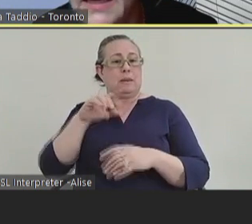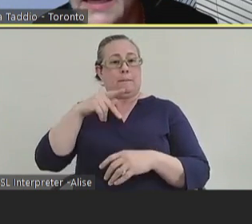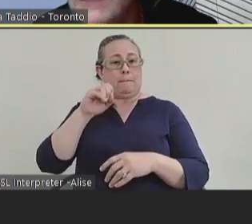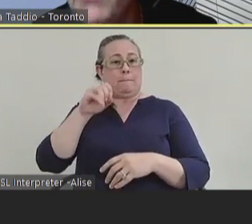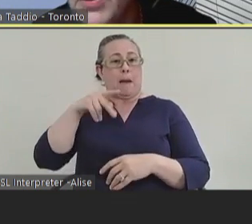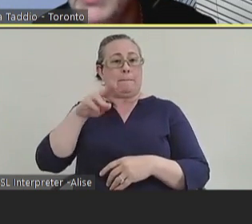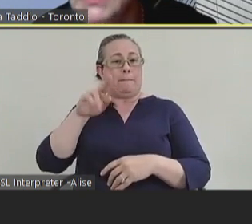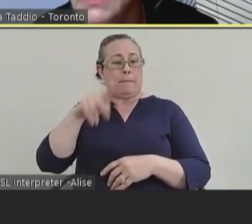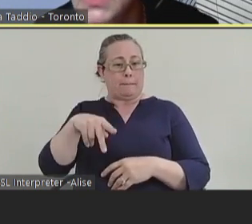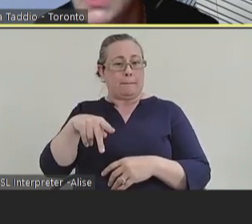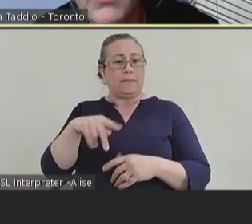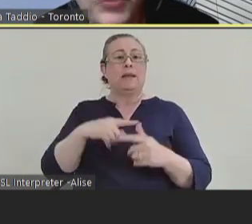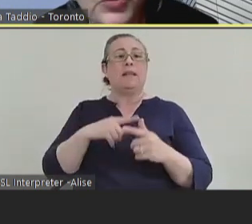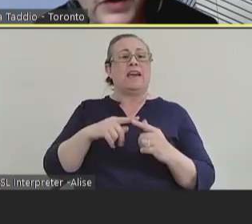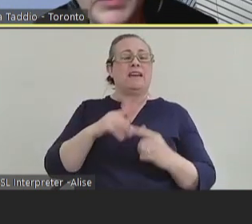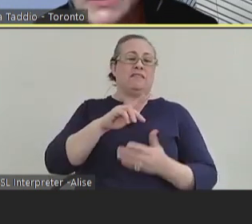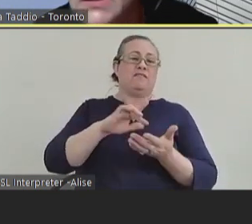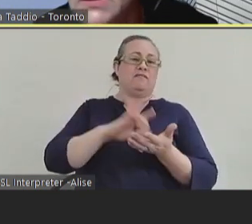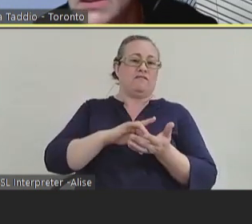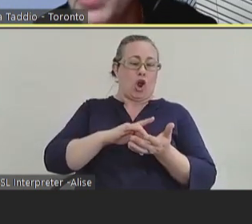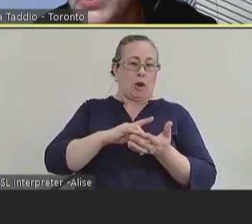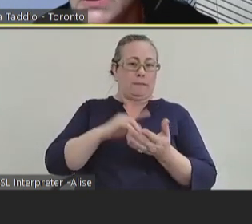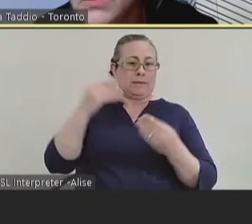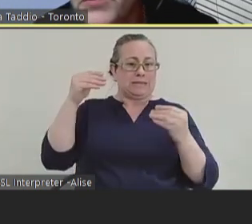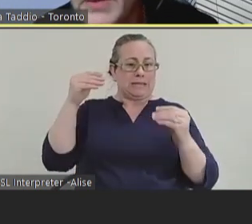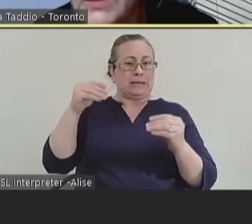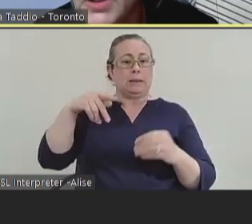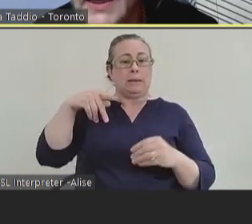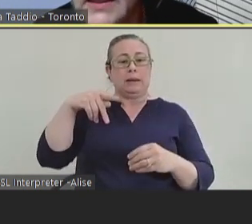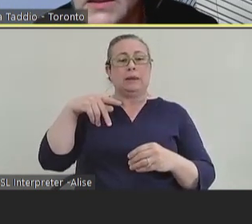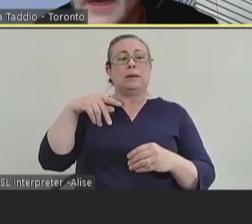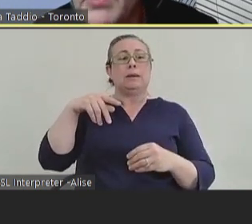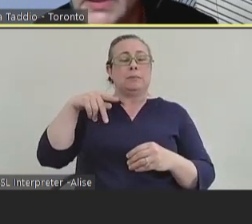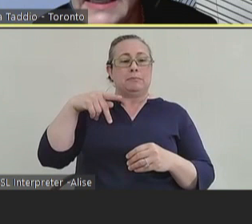then in pharmacies, few pharmacies did put this information ahead of time. But again,